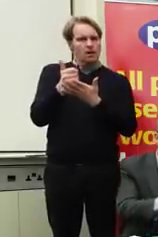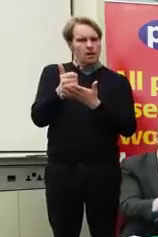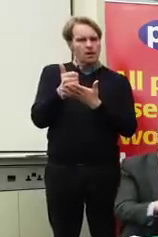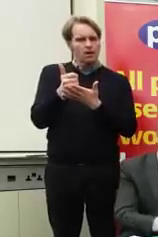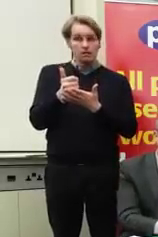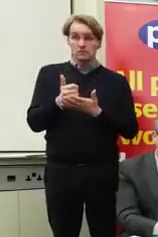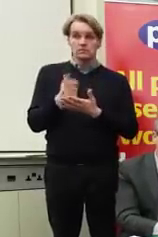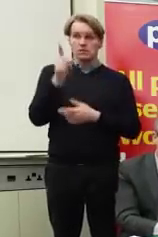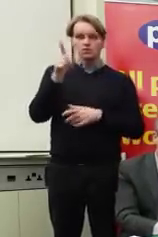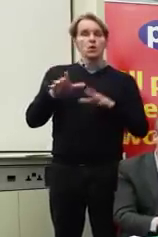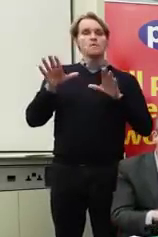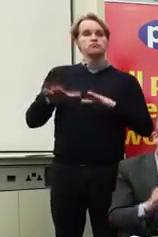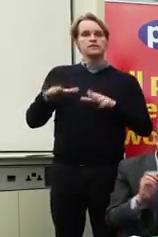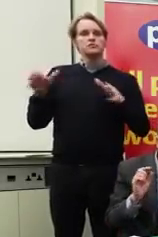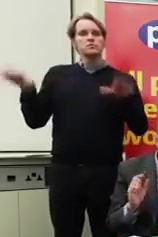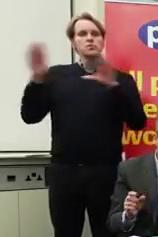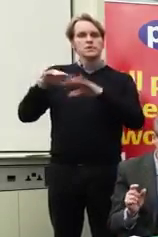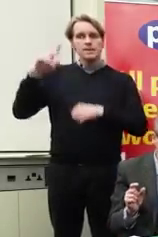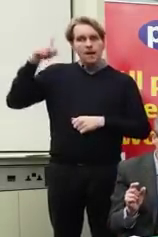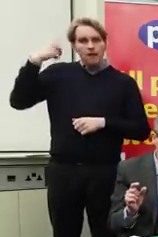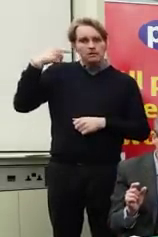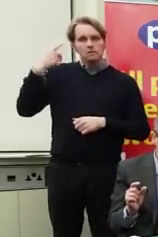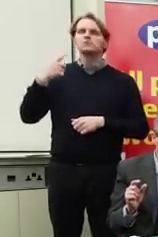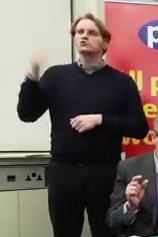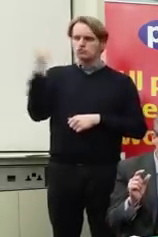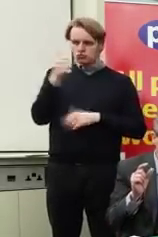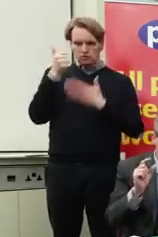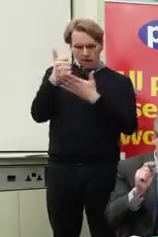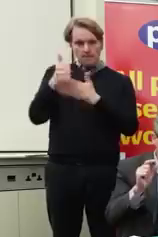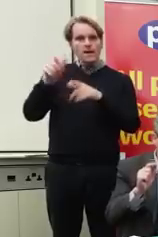Museum we've already mentioned there are other examples that what government